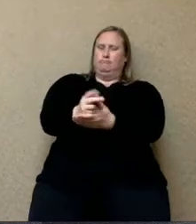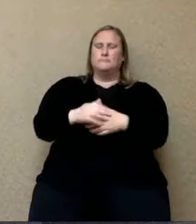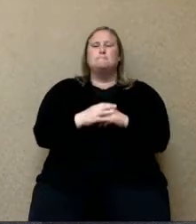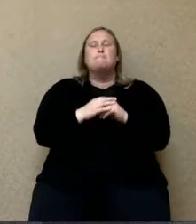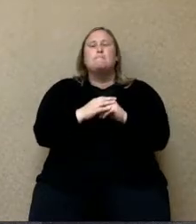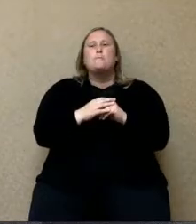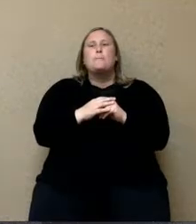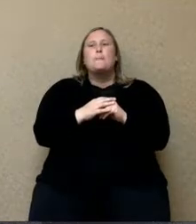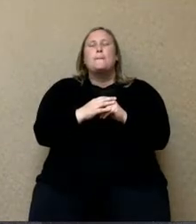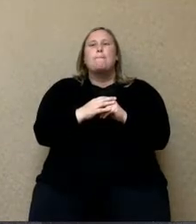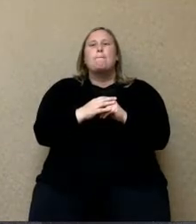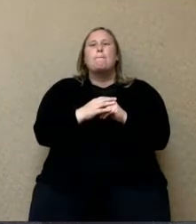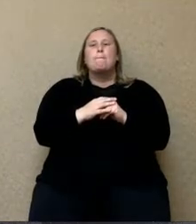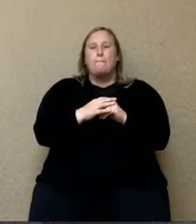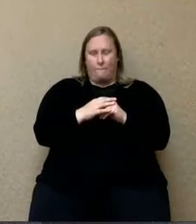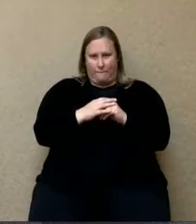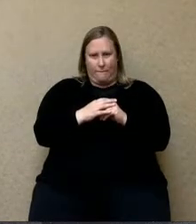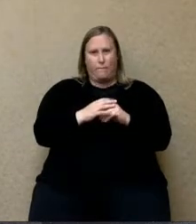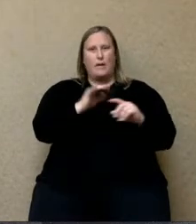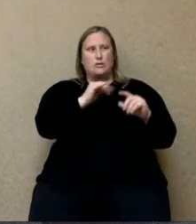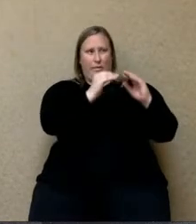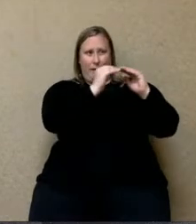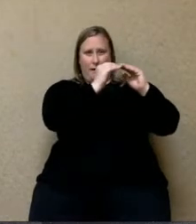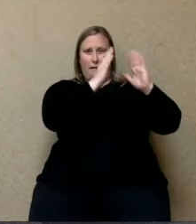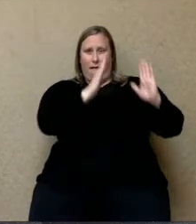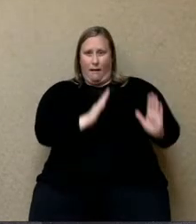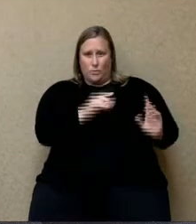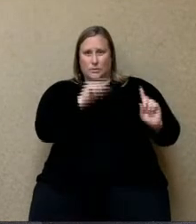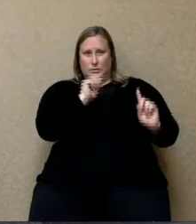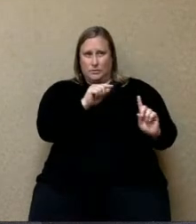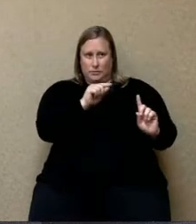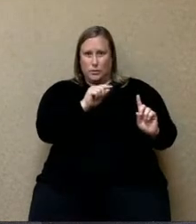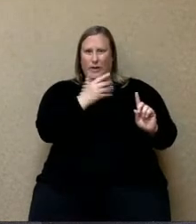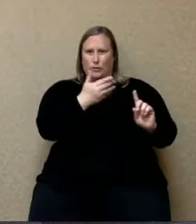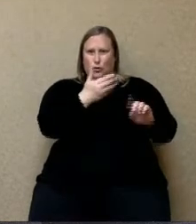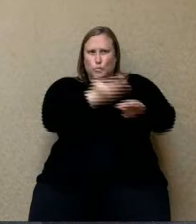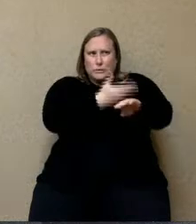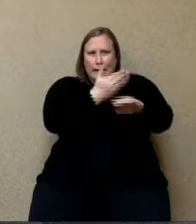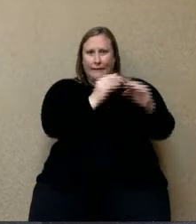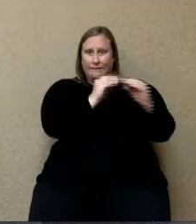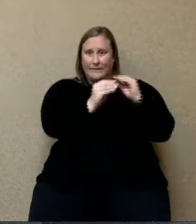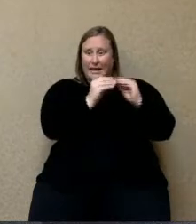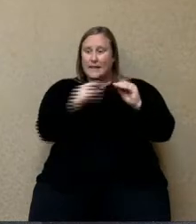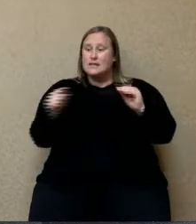Like okay, so we're going to get this house. It's going to take a few months to get it going. Everyone, pick your room.